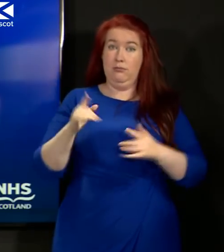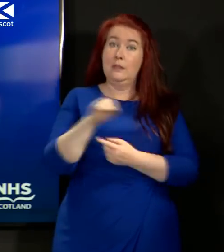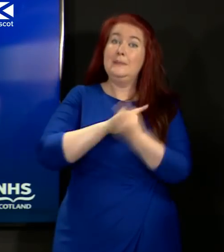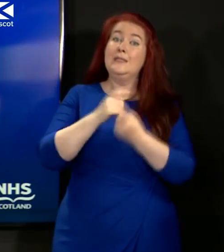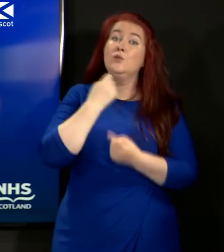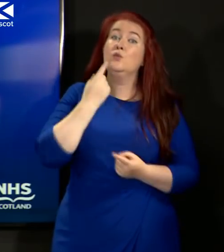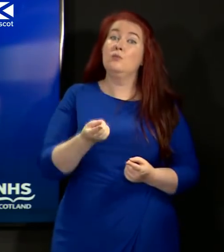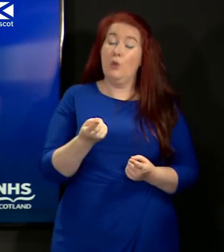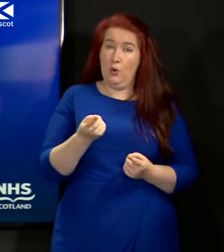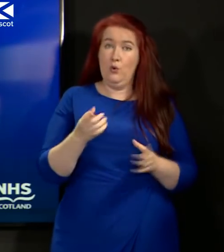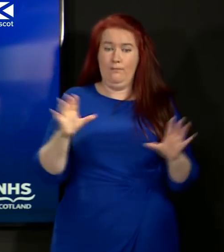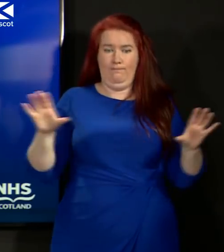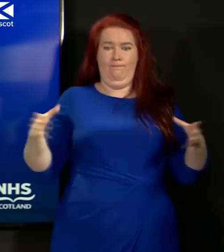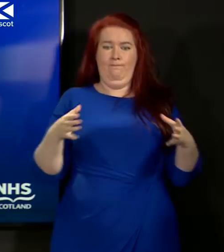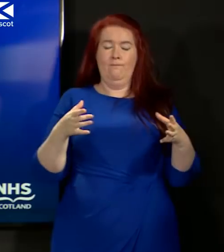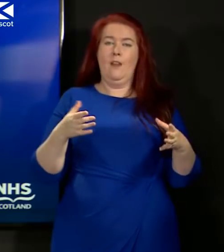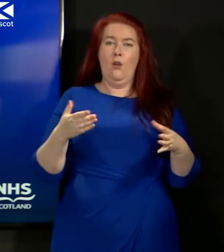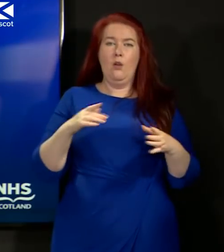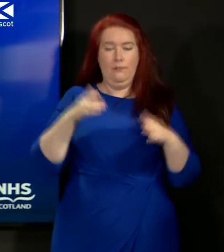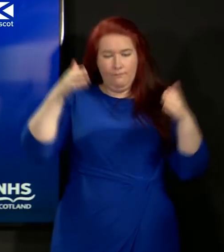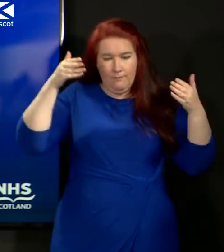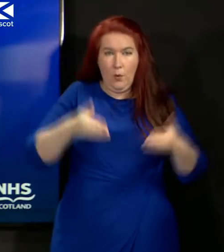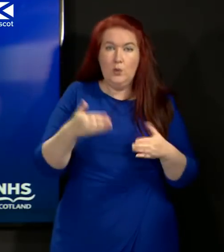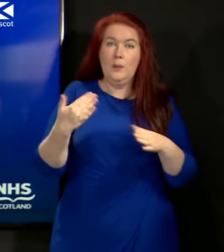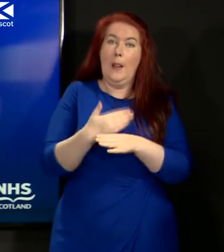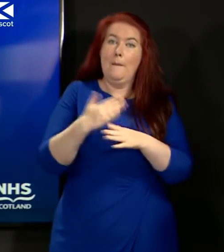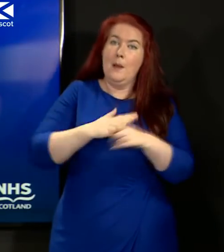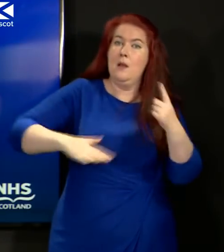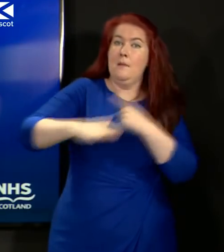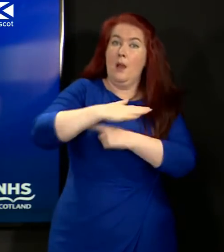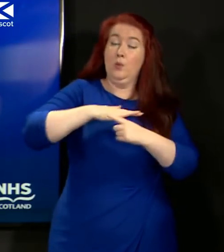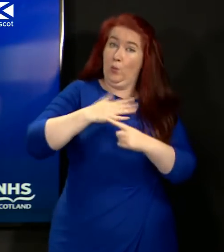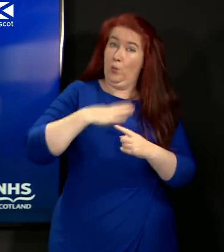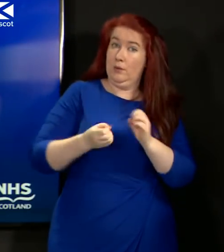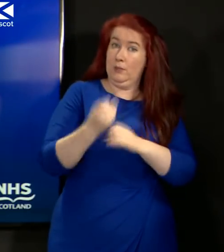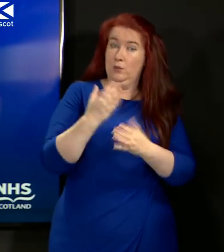have a coordinated approach to tackling unemployment, and giving people the